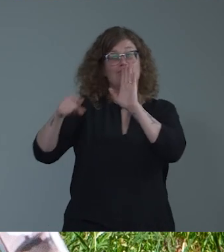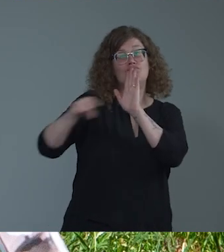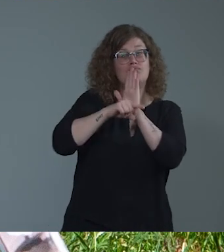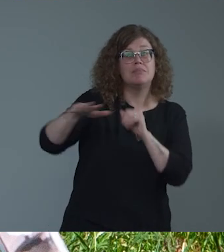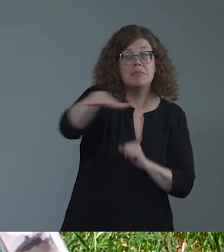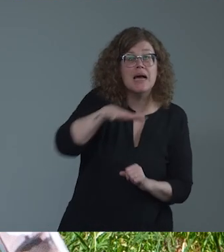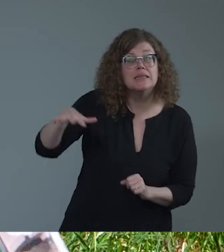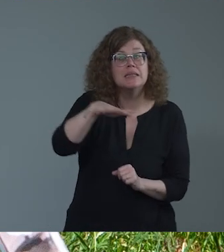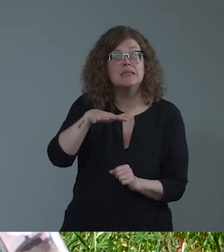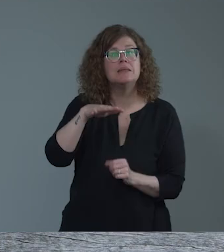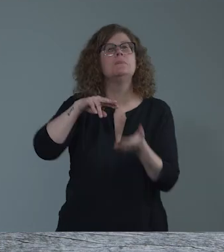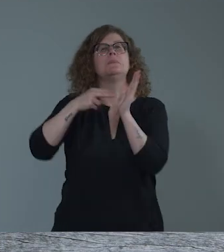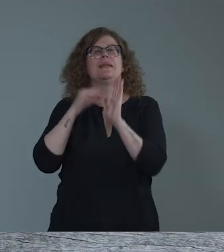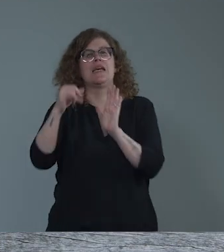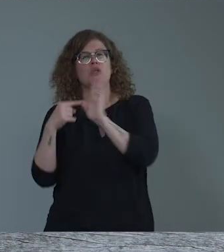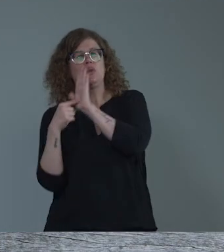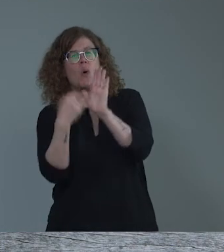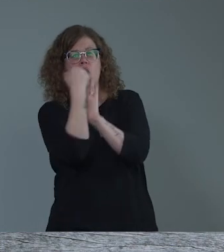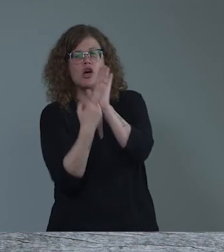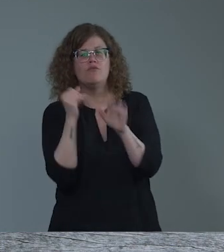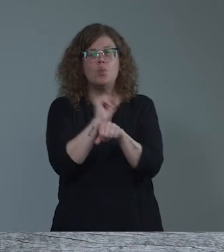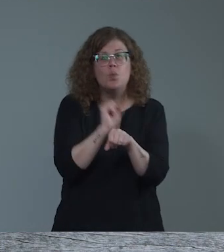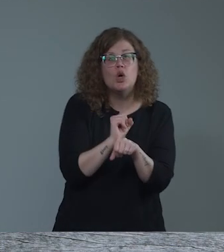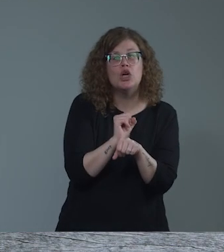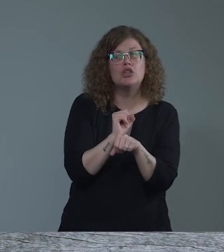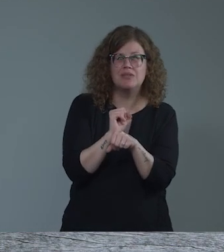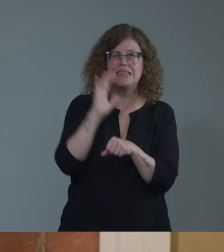and they'll they'll just do a little tag in those nice little canvases. It's almost like a frame for them.